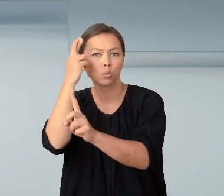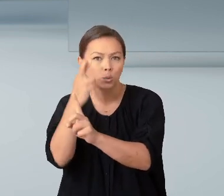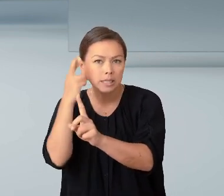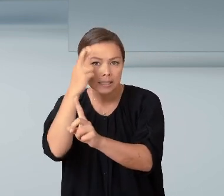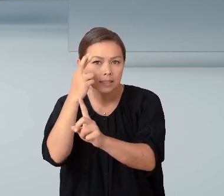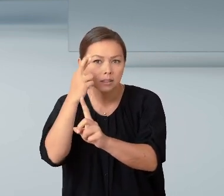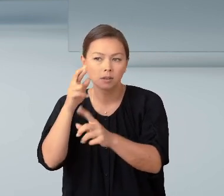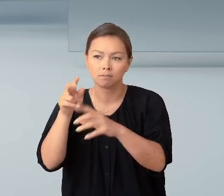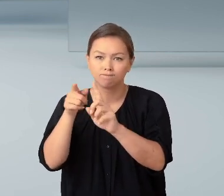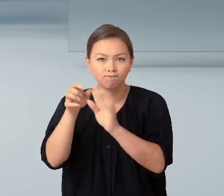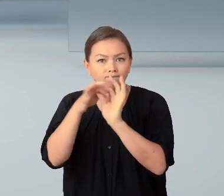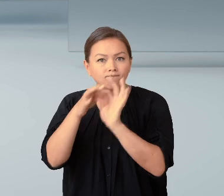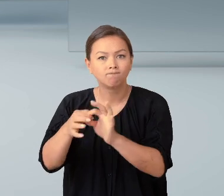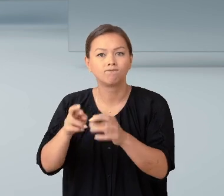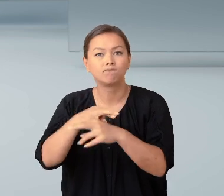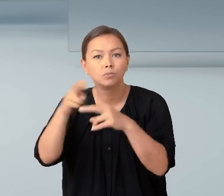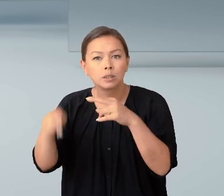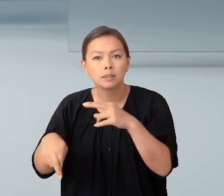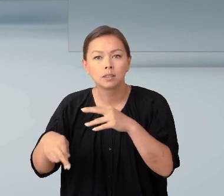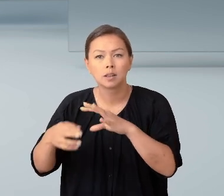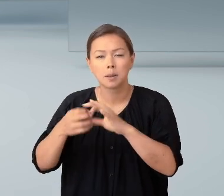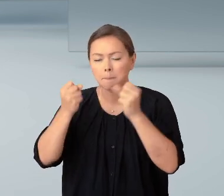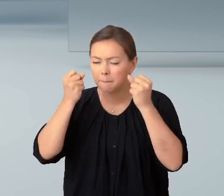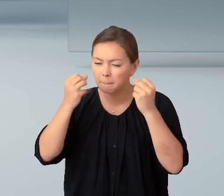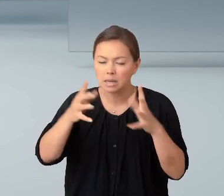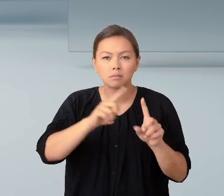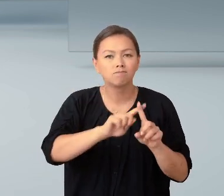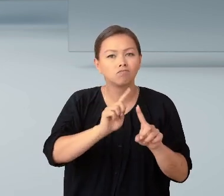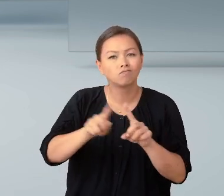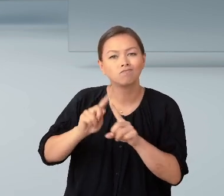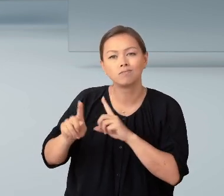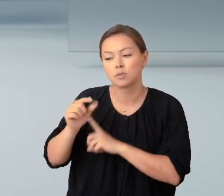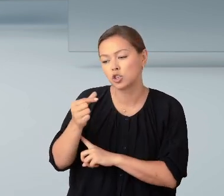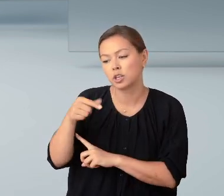at scale based on thousands of interconnected GPUs and InfiniBand